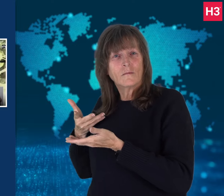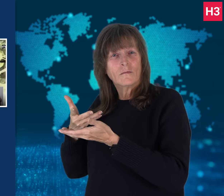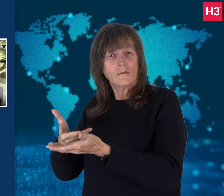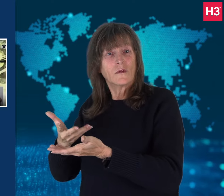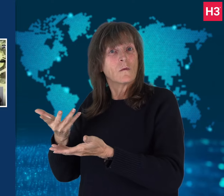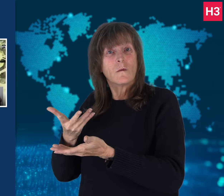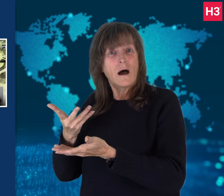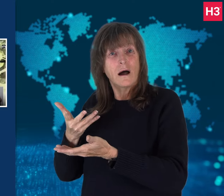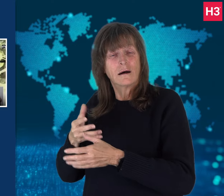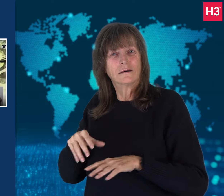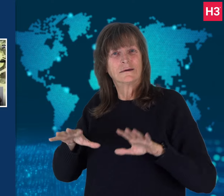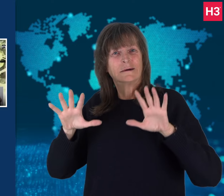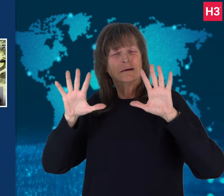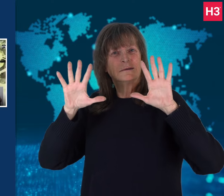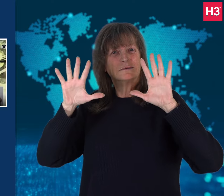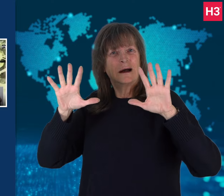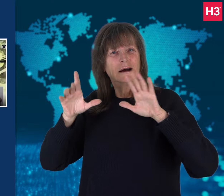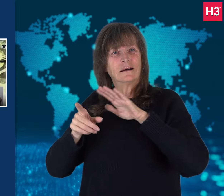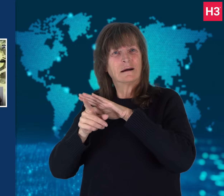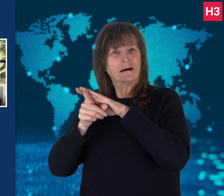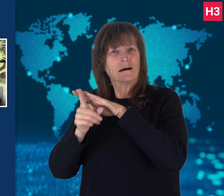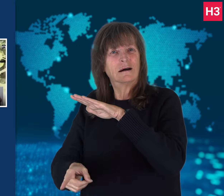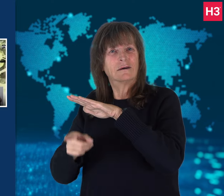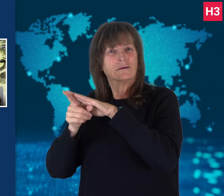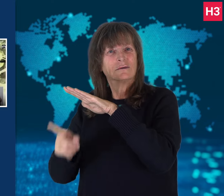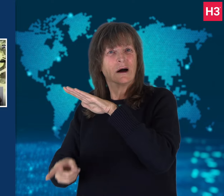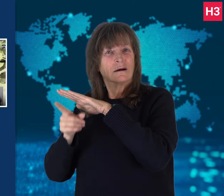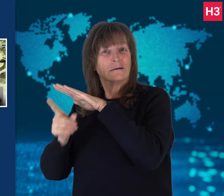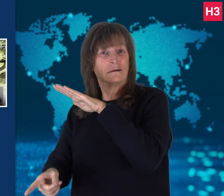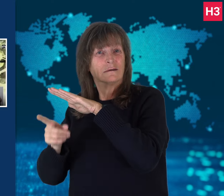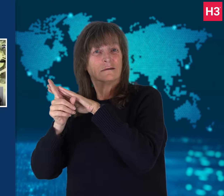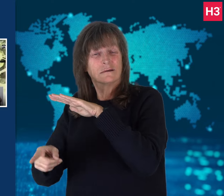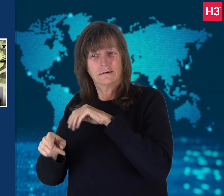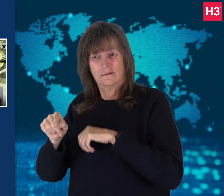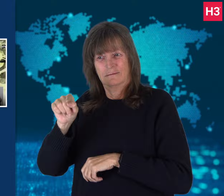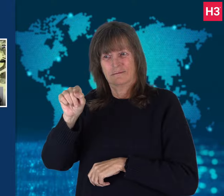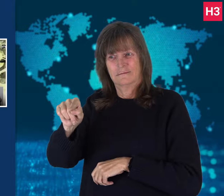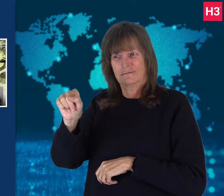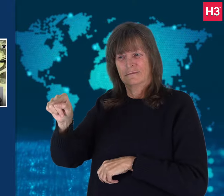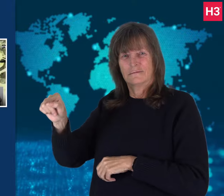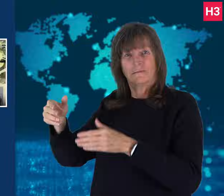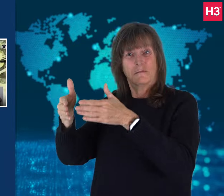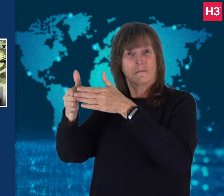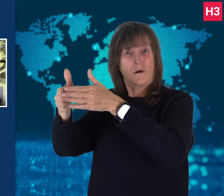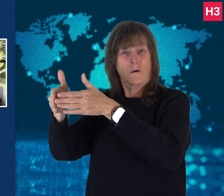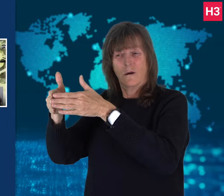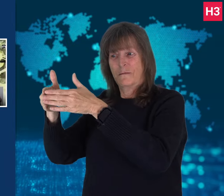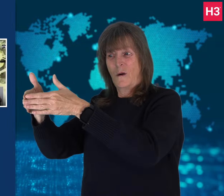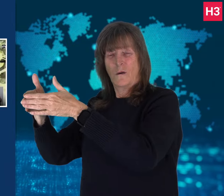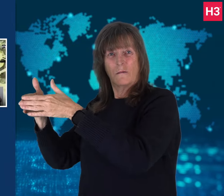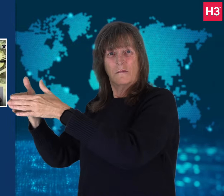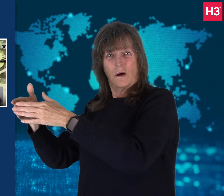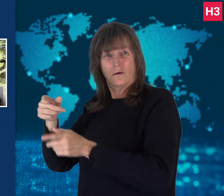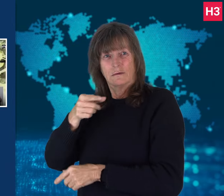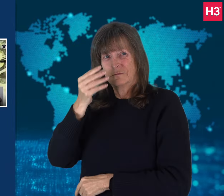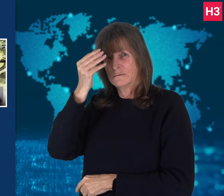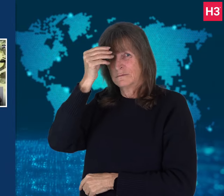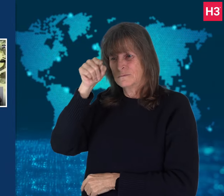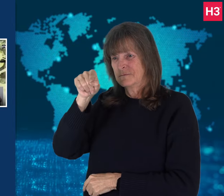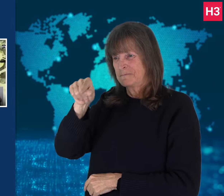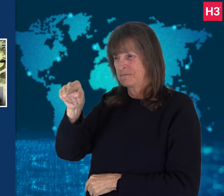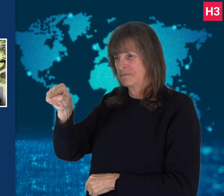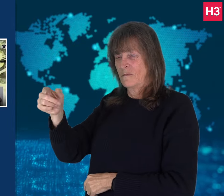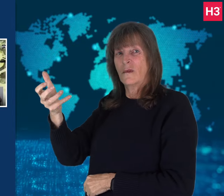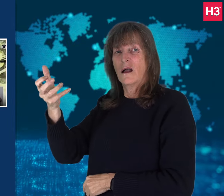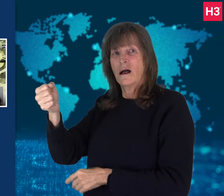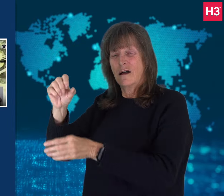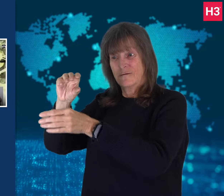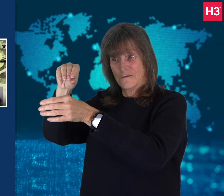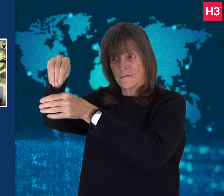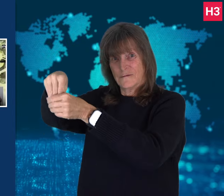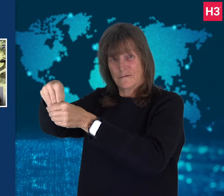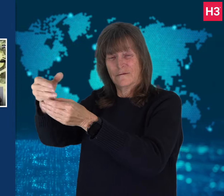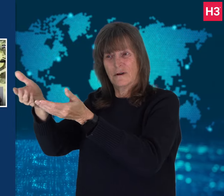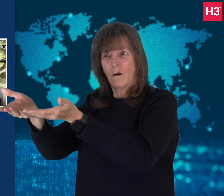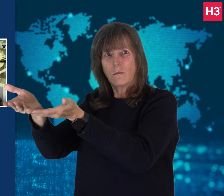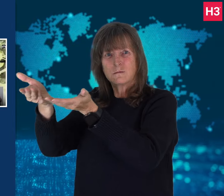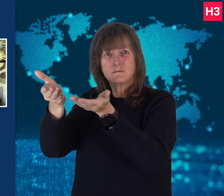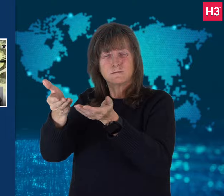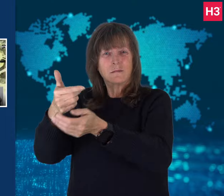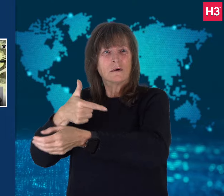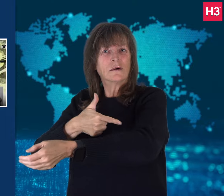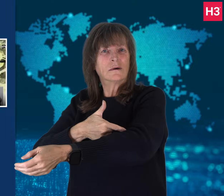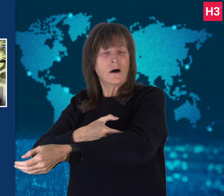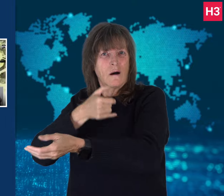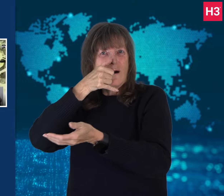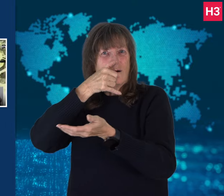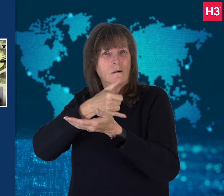The military has also carried out 10 airstrikes against boats